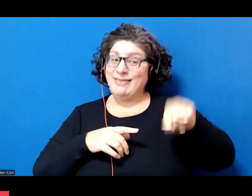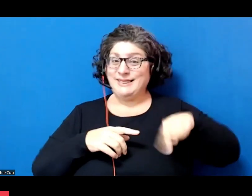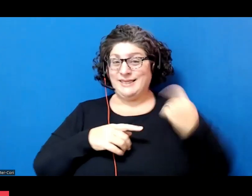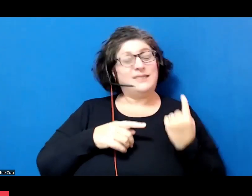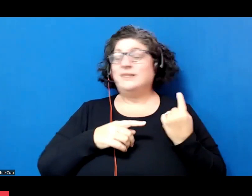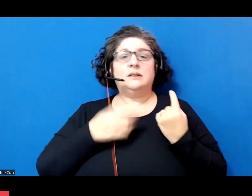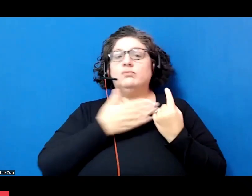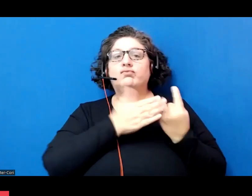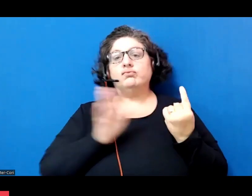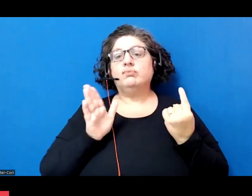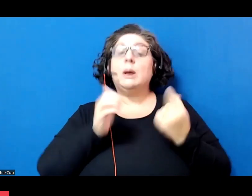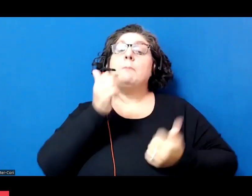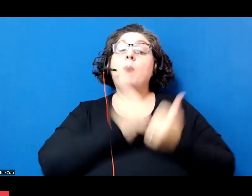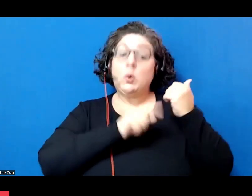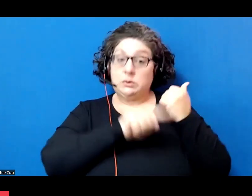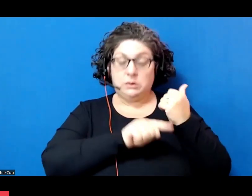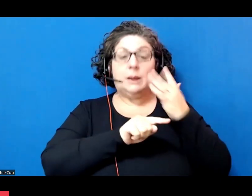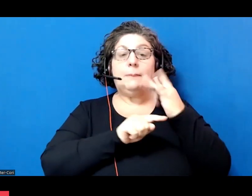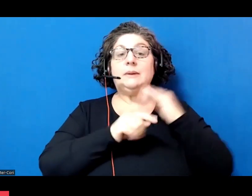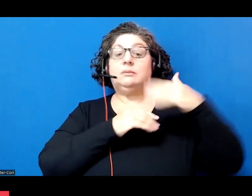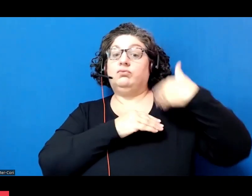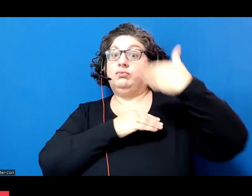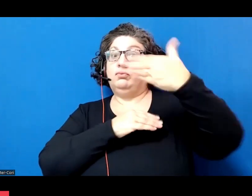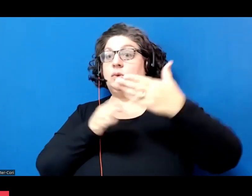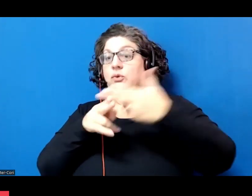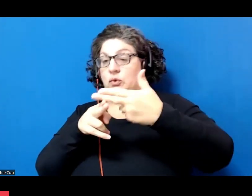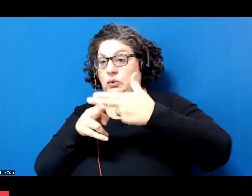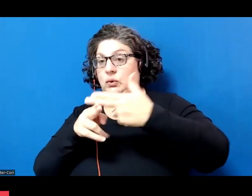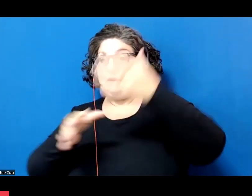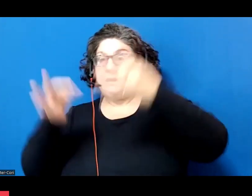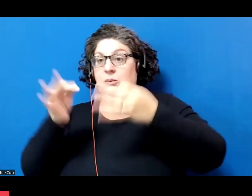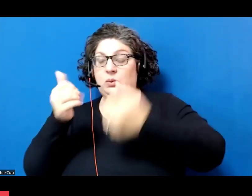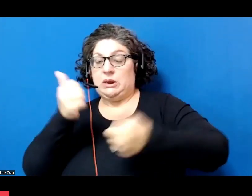in this case internals of the coming Supreme Court term. What is this theory?